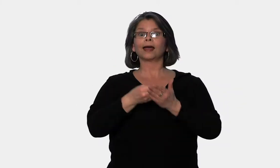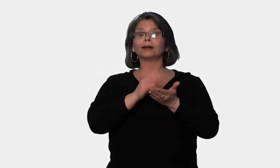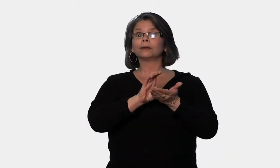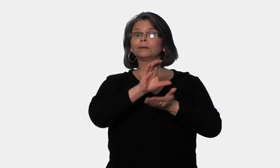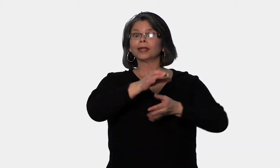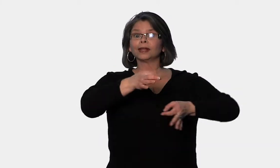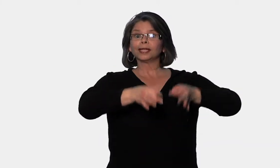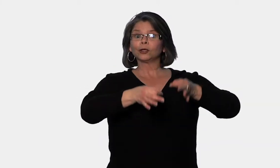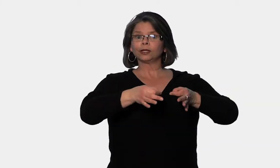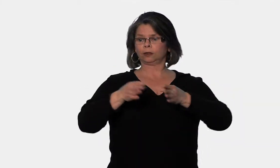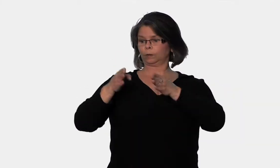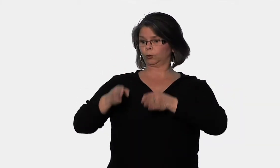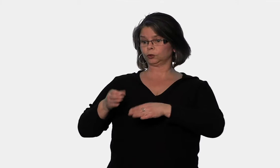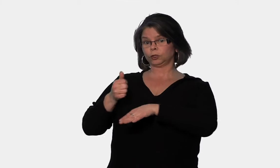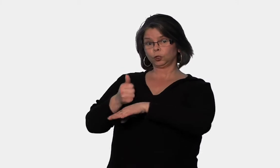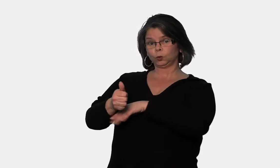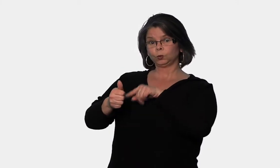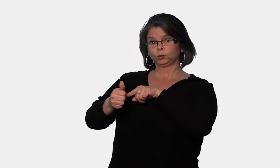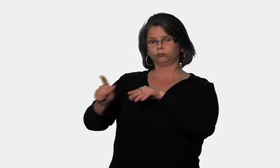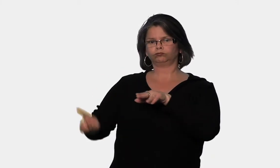This is when the accused appears in court